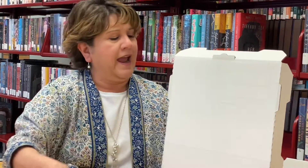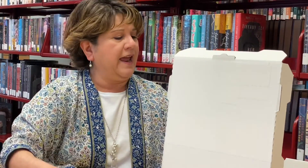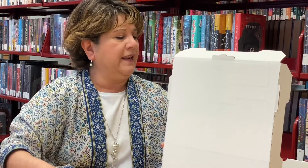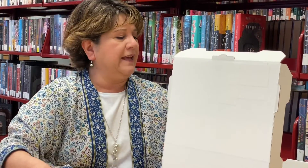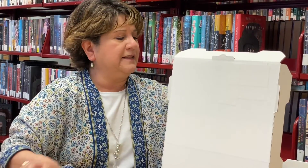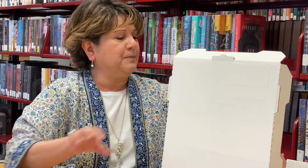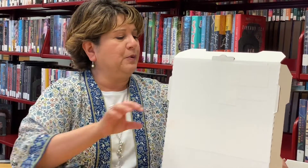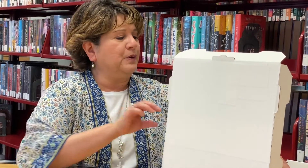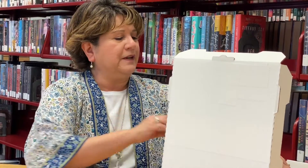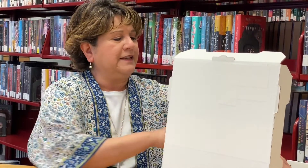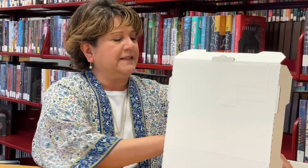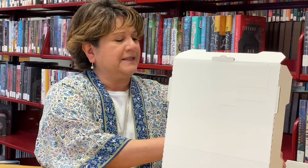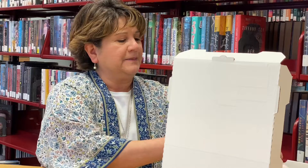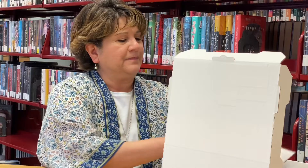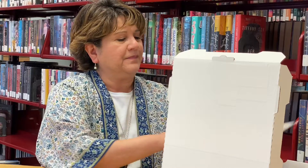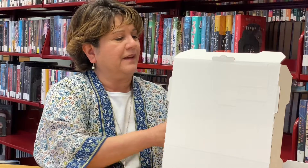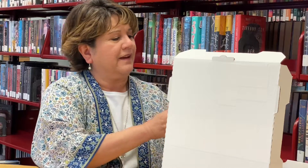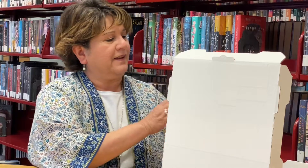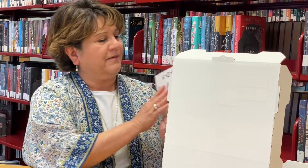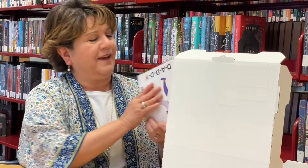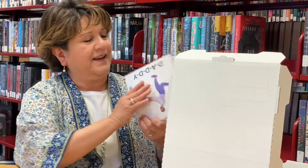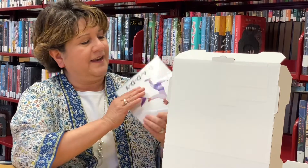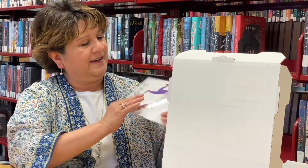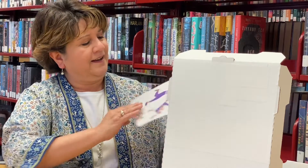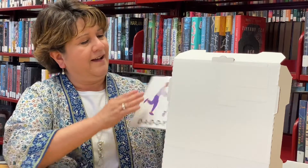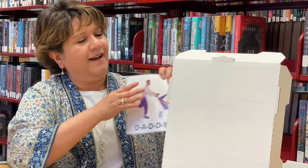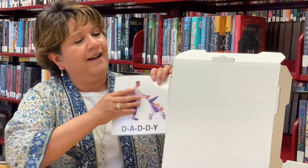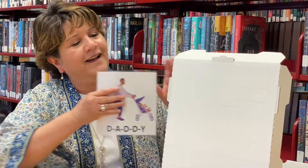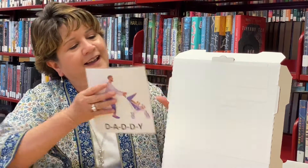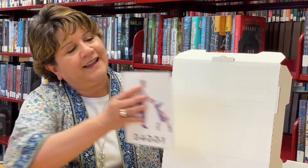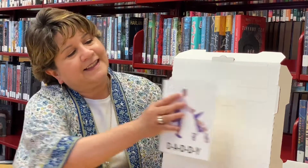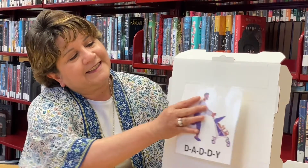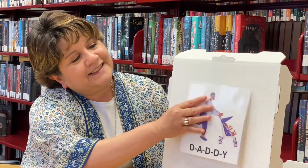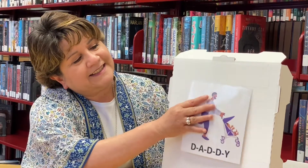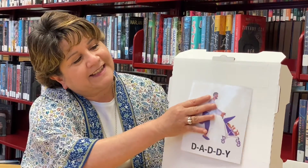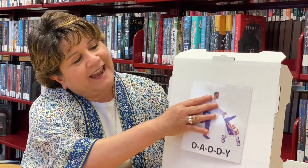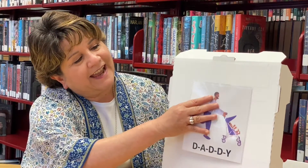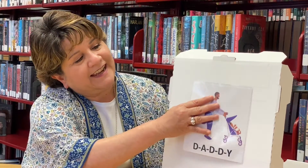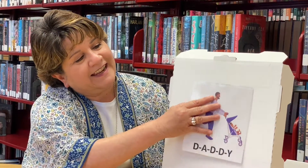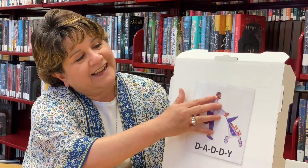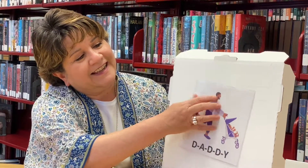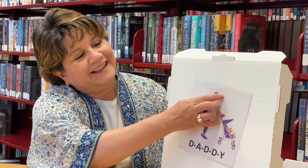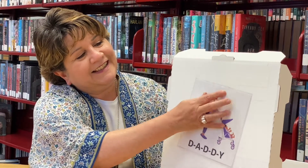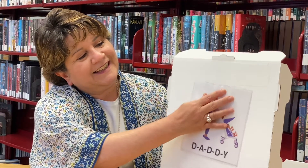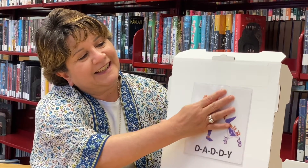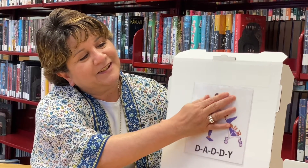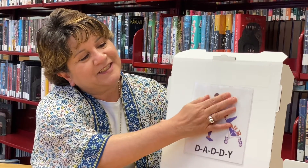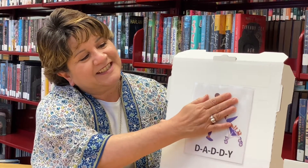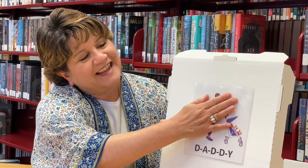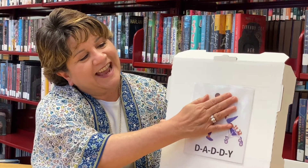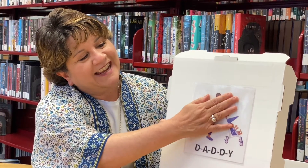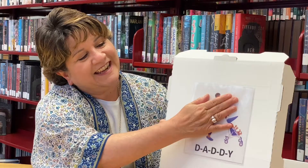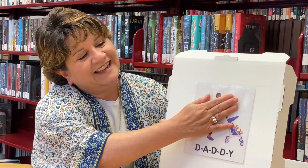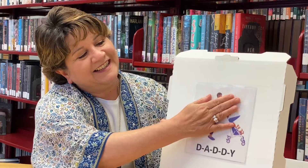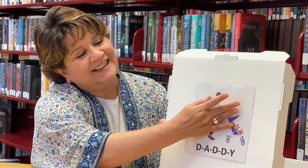and let's put-- are you ready? Daddy Here's Daddy,